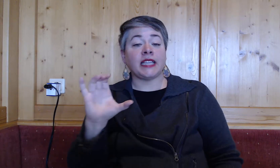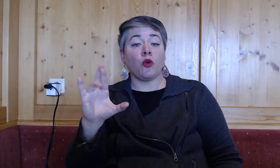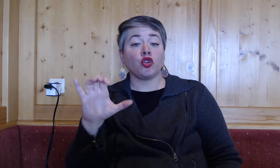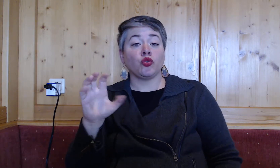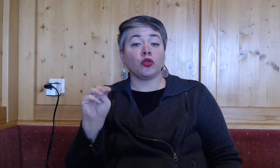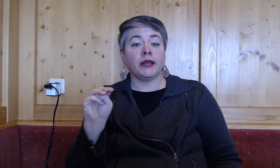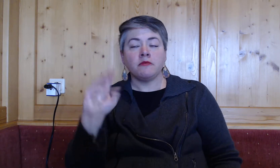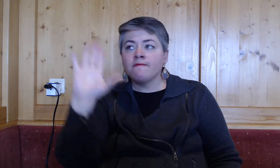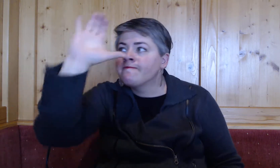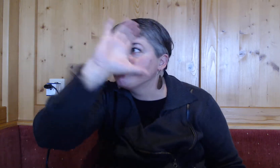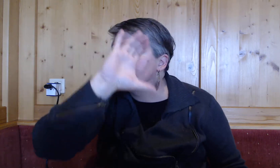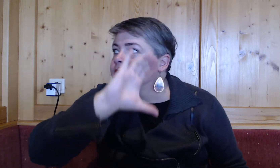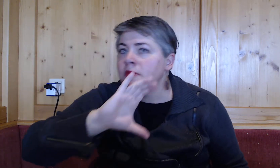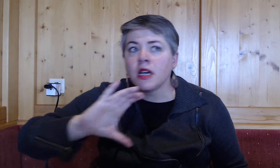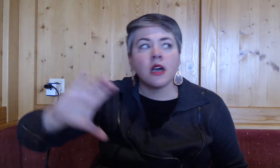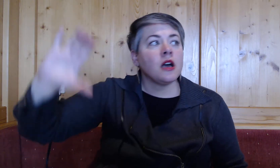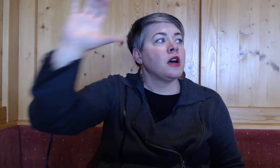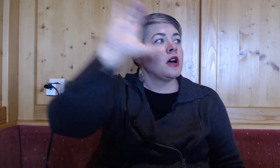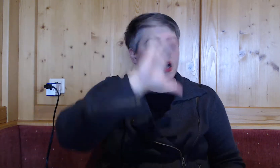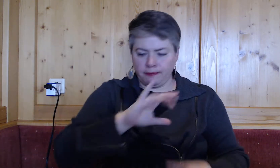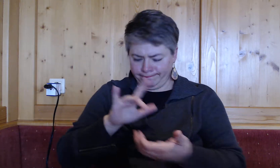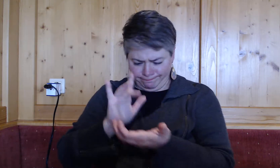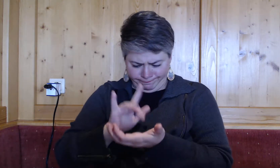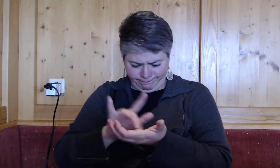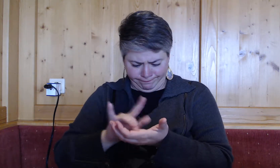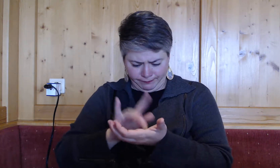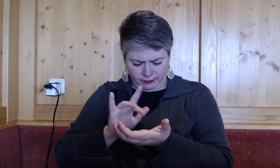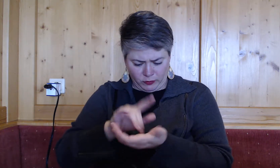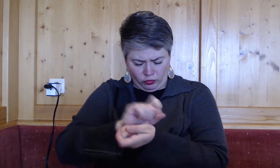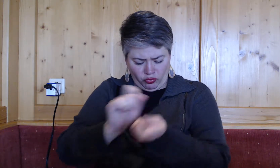I looked in the dairy aisle back and forth. I tried my app.